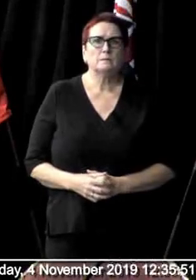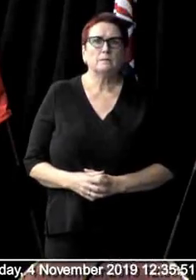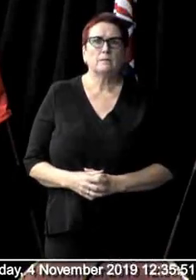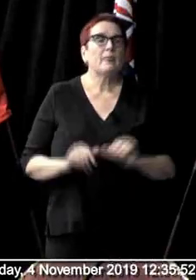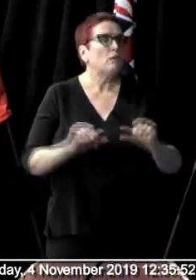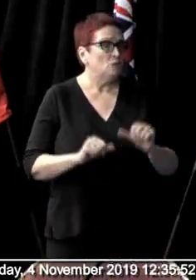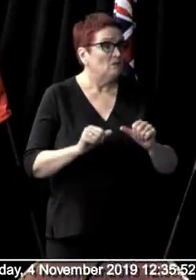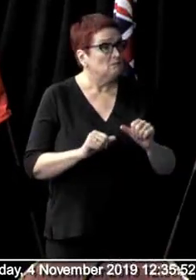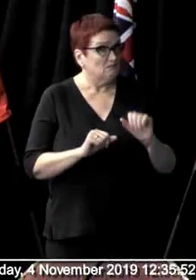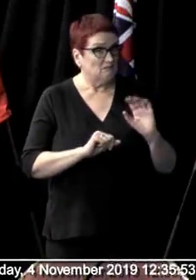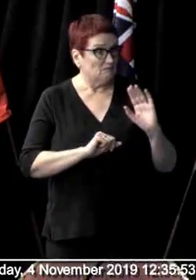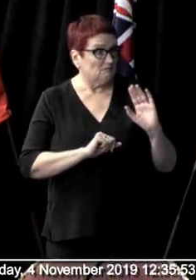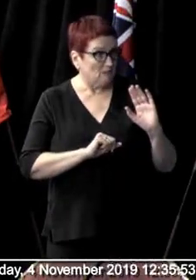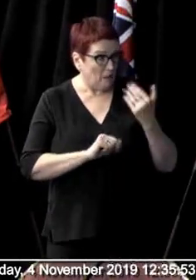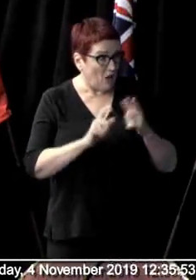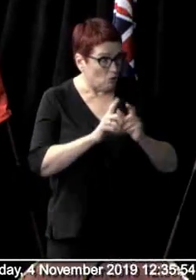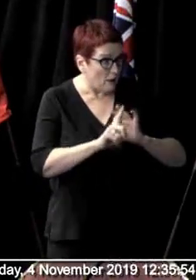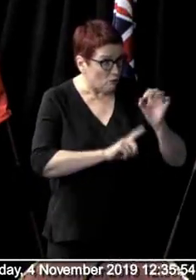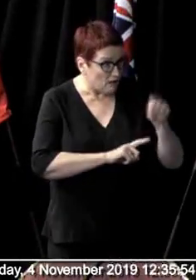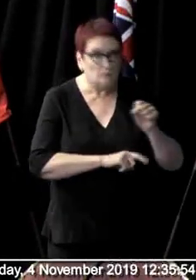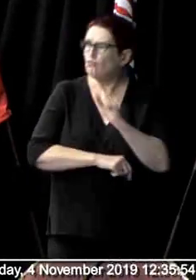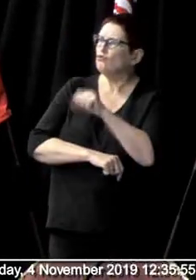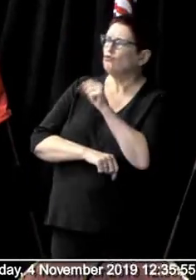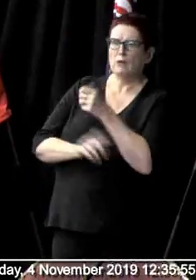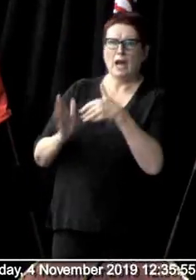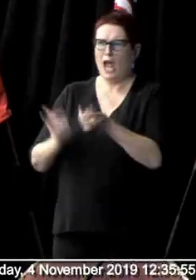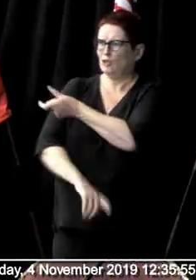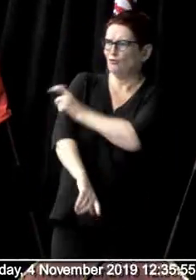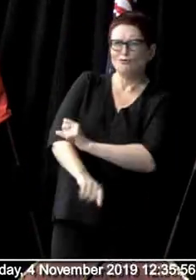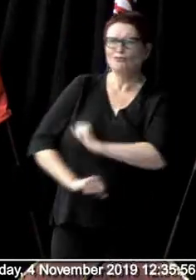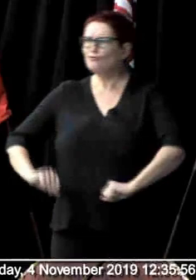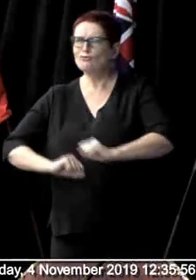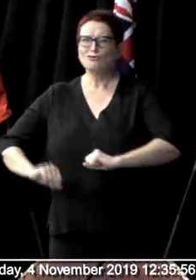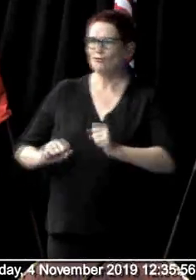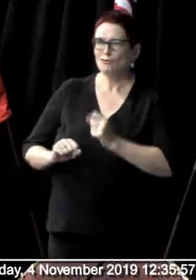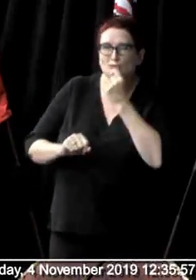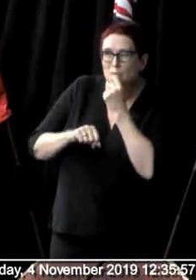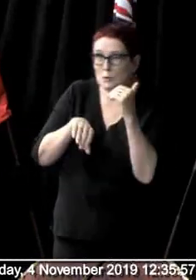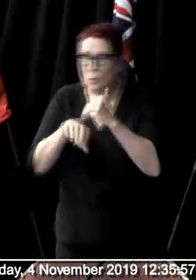But she did recover? FEMALE: She did. Okay. And she’s confident and she gets up to mischief and – yes.